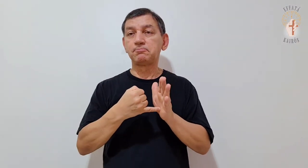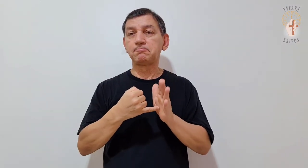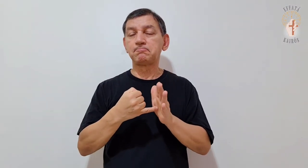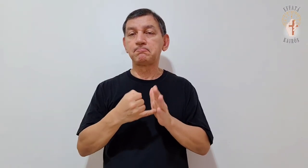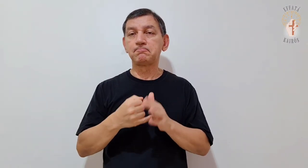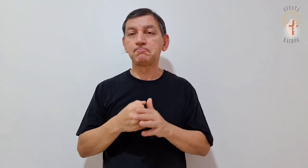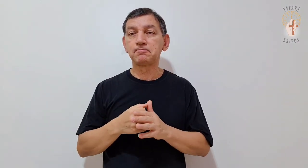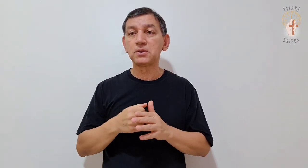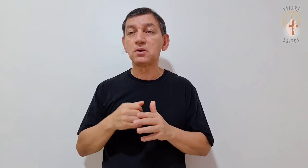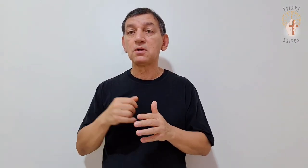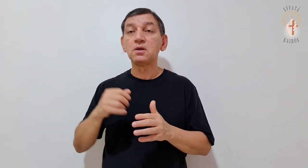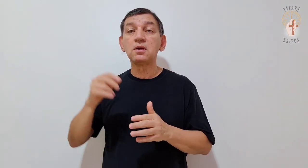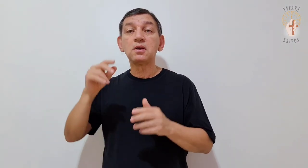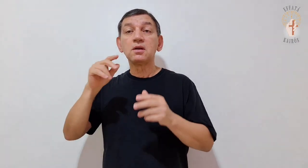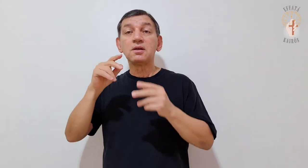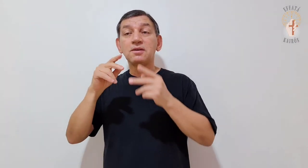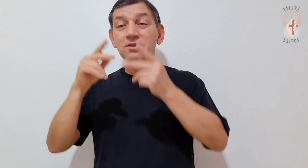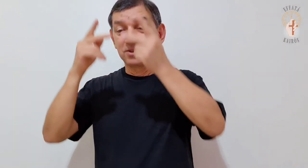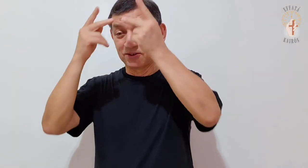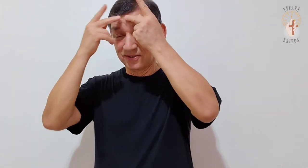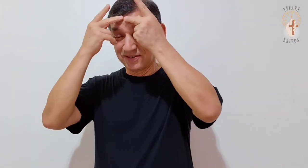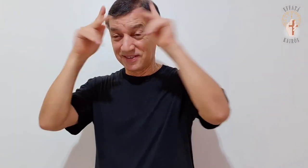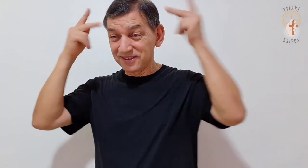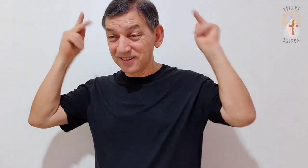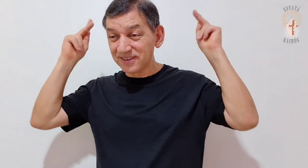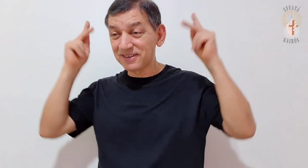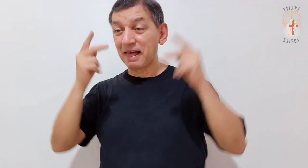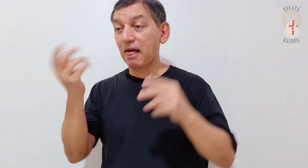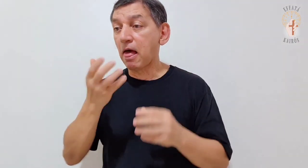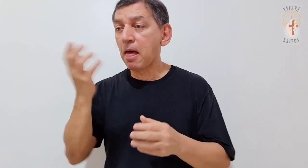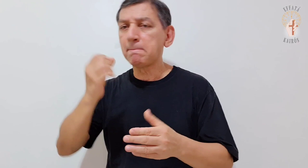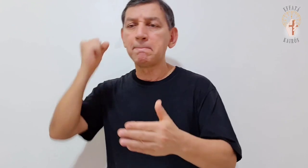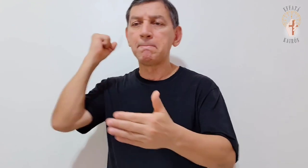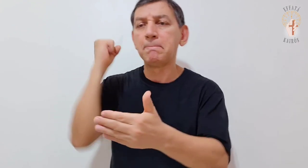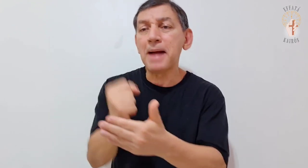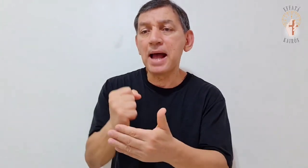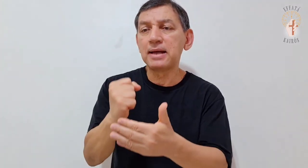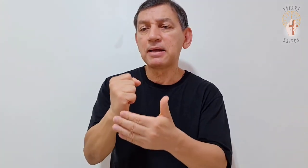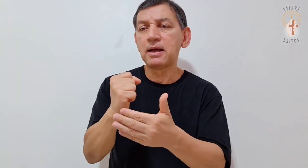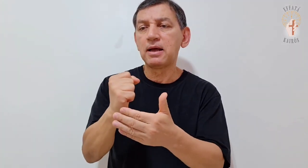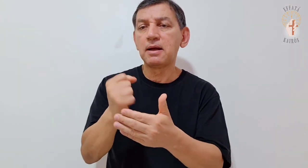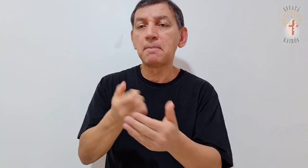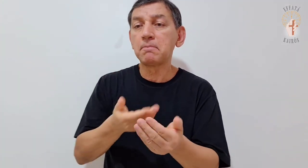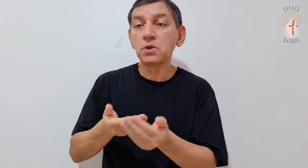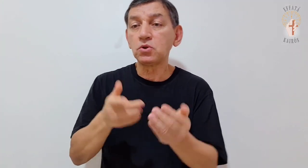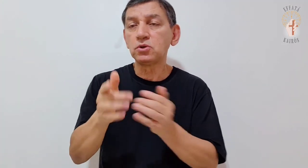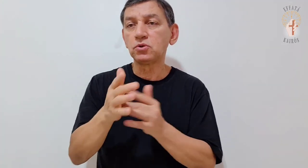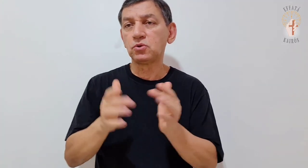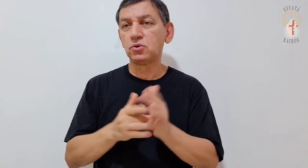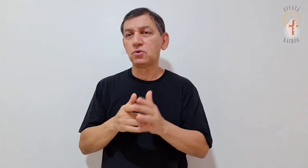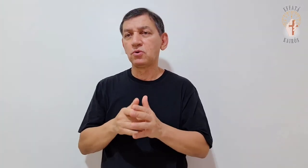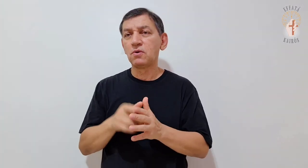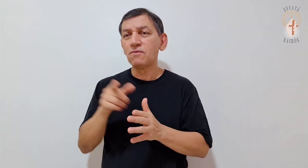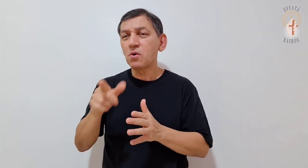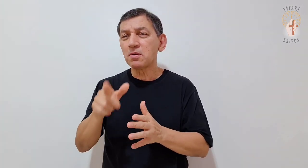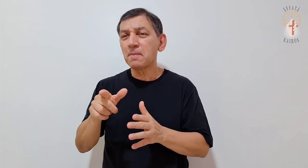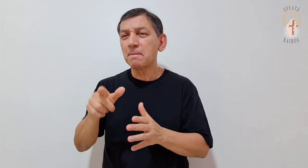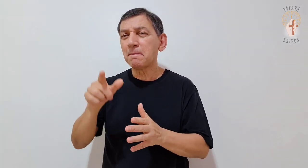The angel warned Joseph that Herod wanted to kill the baby Jesus